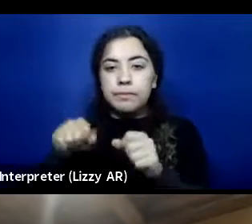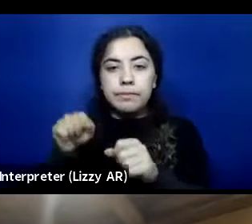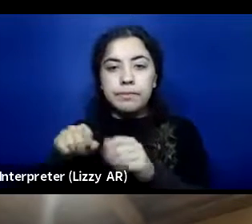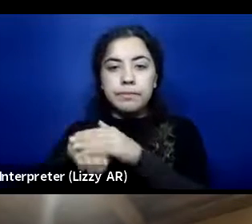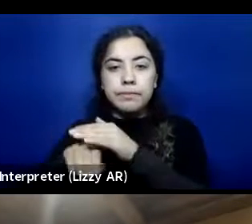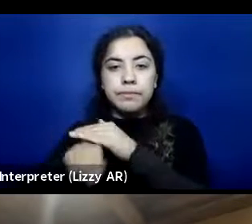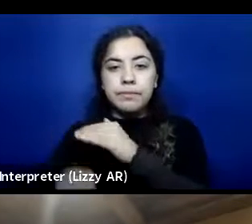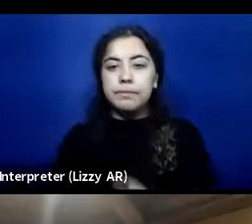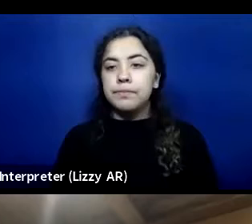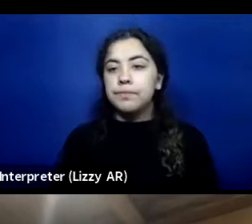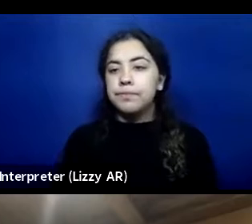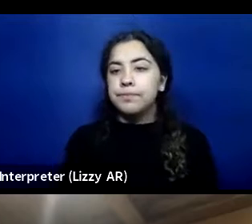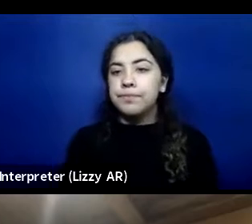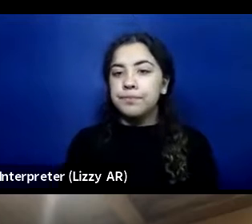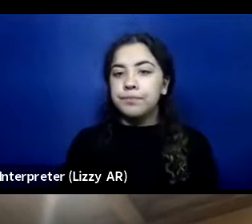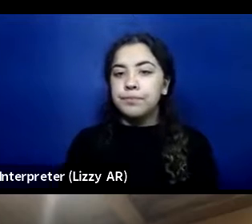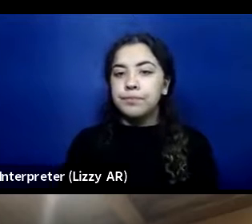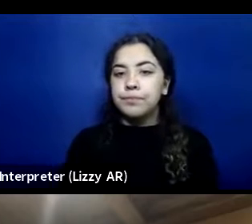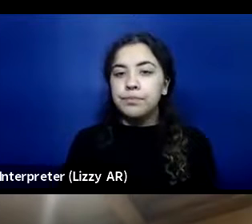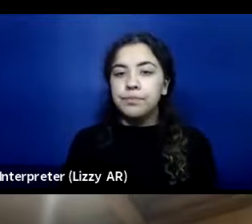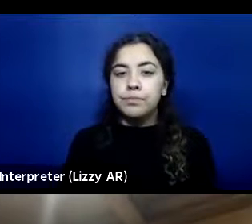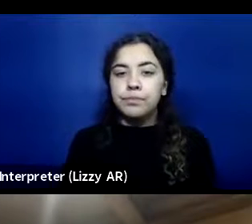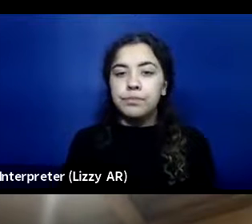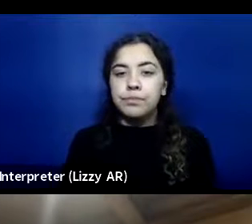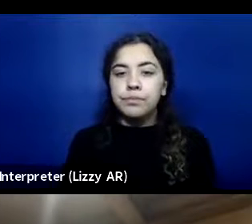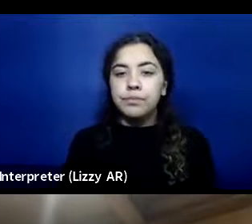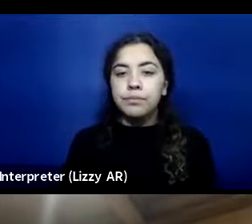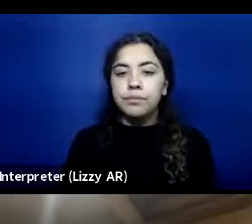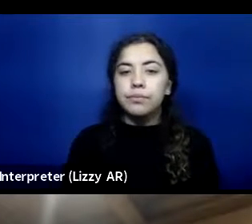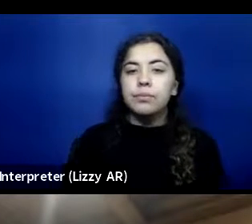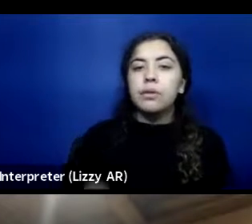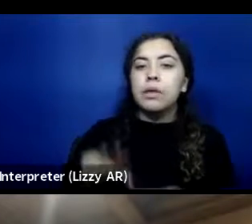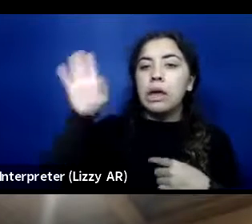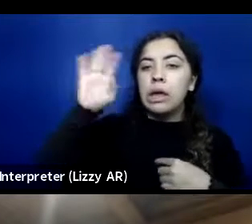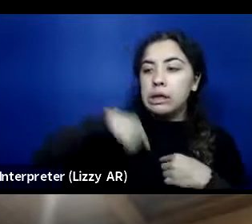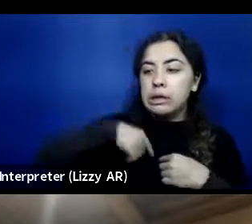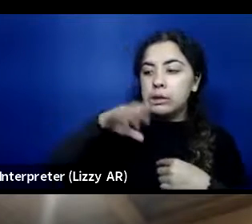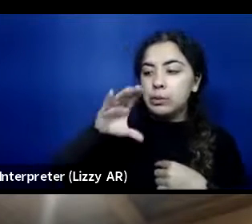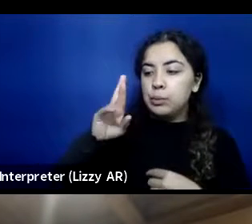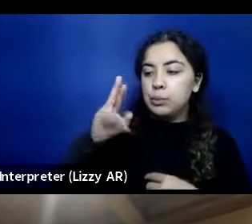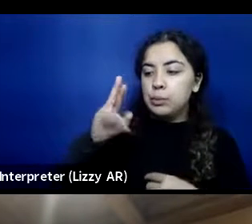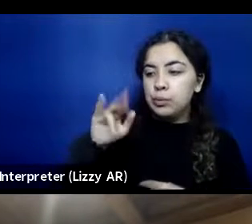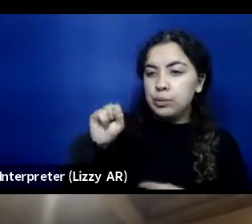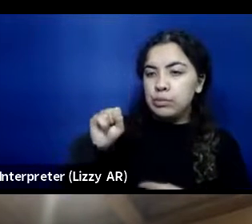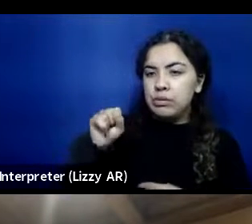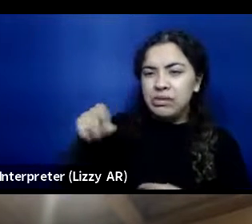I think we have lost Dan. This is Christopher, Debra. Yes, I was trying...